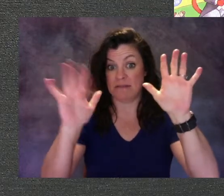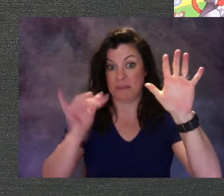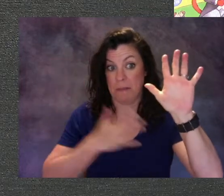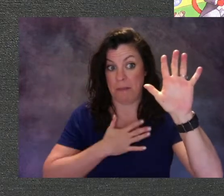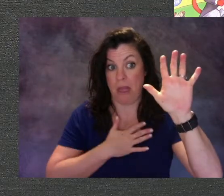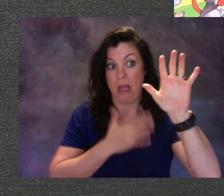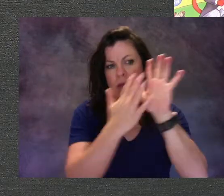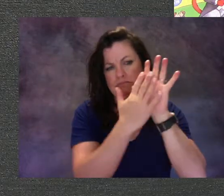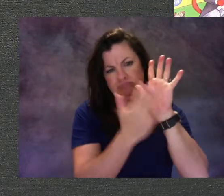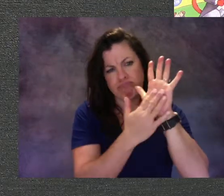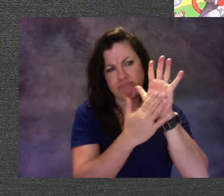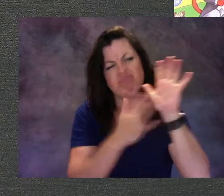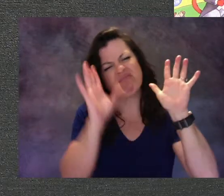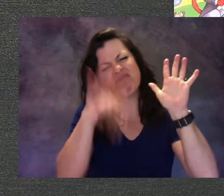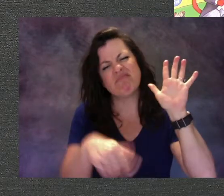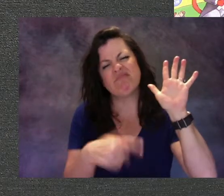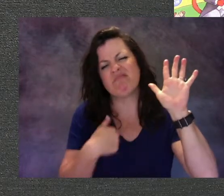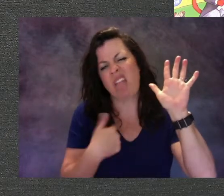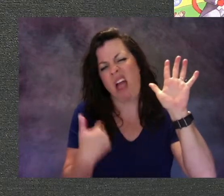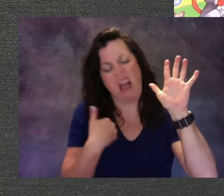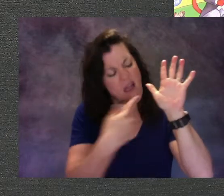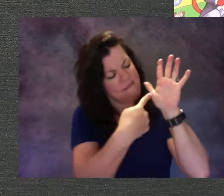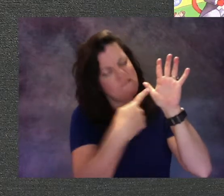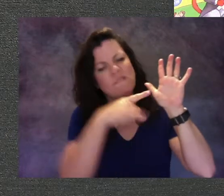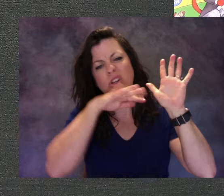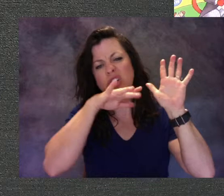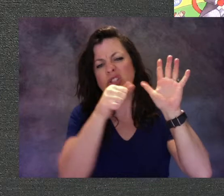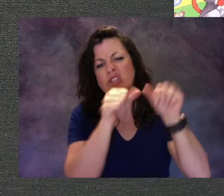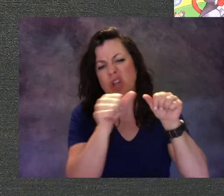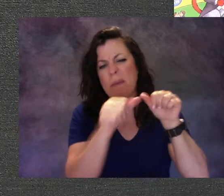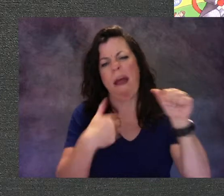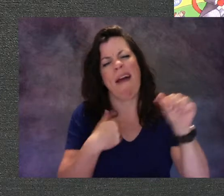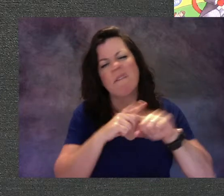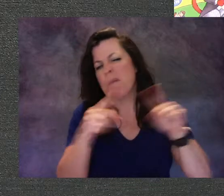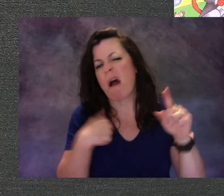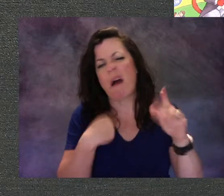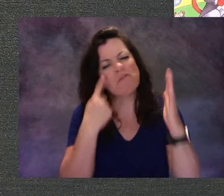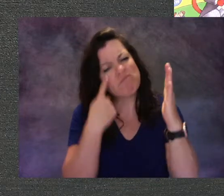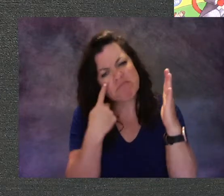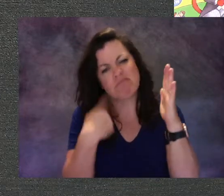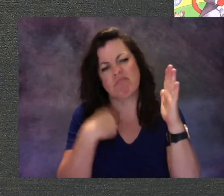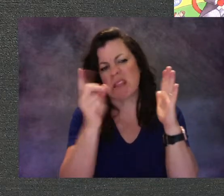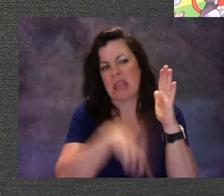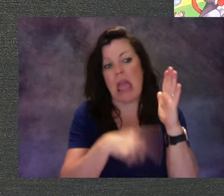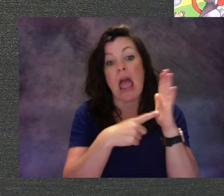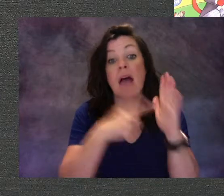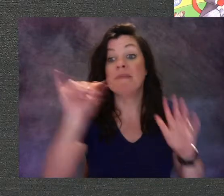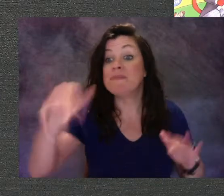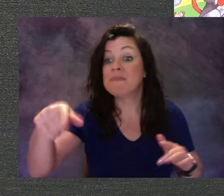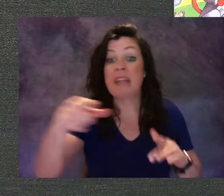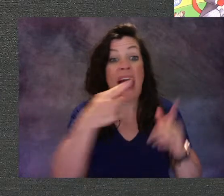But we know there's drums on them, right? We can't see them, but let's pretend like this glitter, I'm gonna put glitter in my hand.